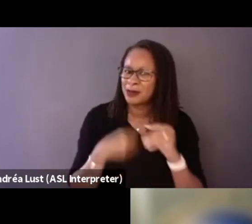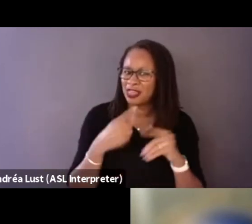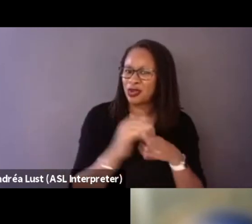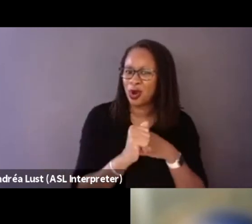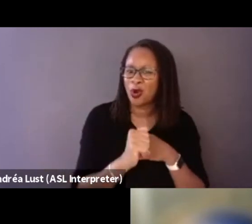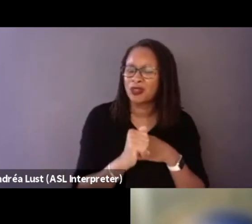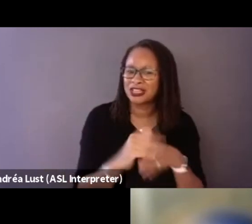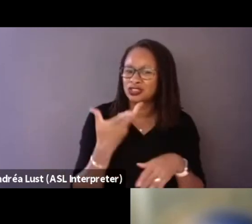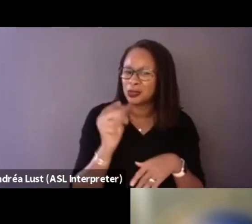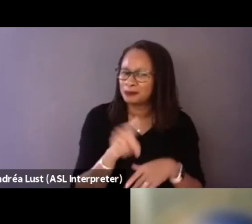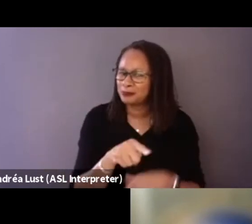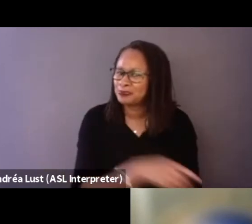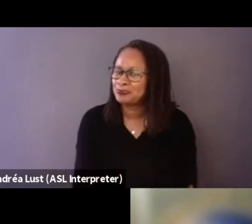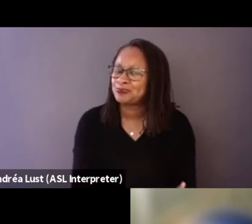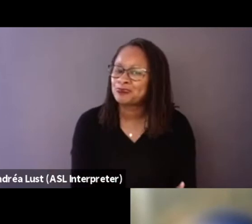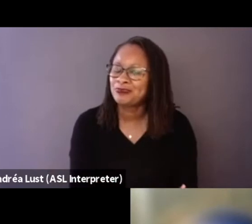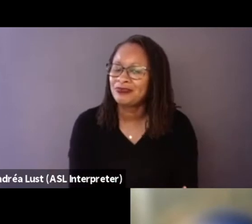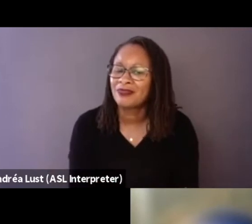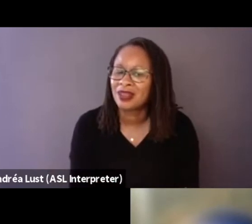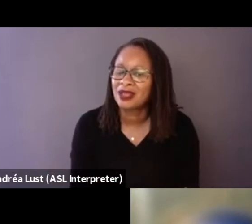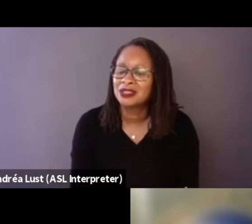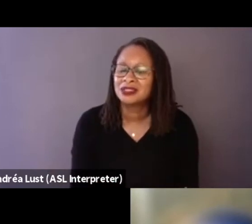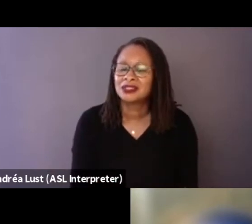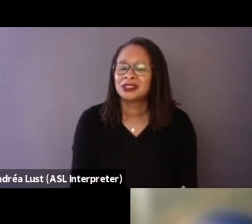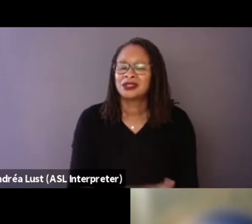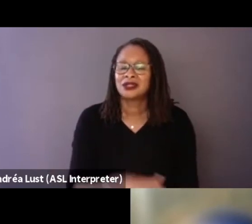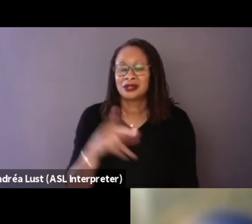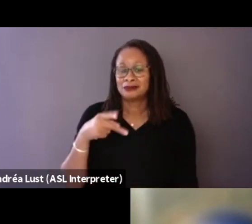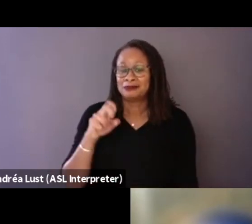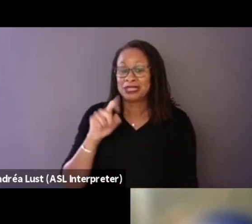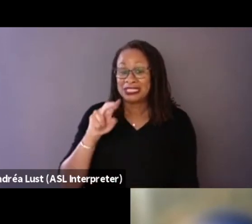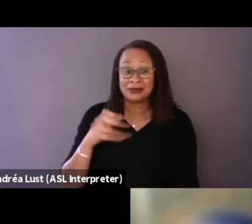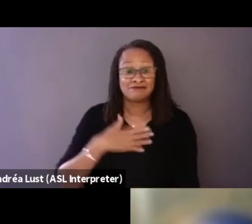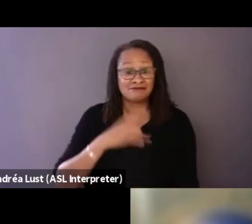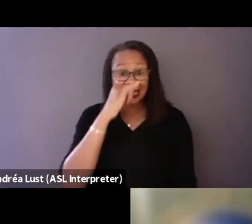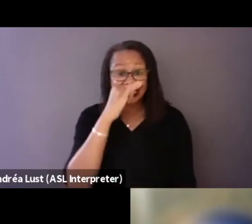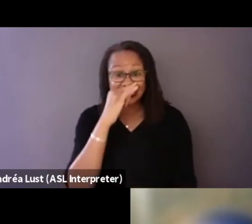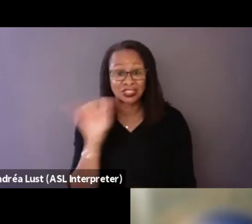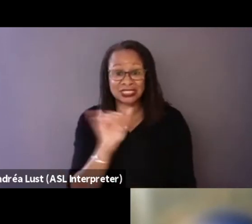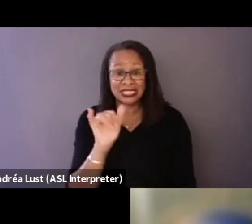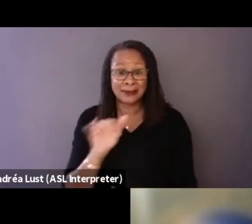You know, it's interesting cause you know, my kids are the same age. My daughter was was friends with a lot of the kids.